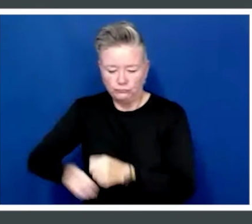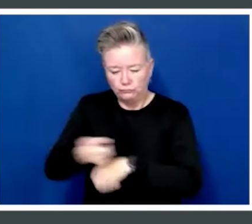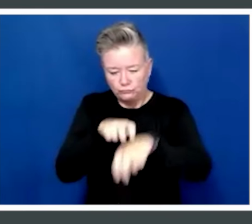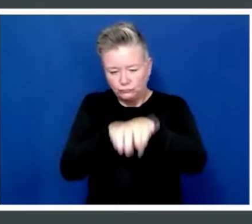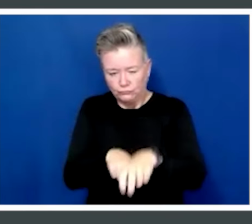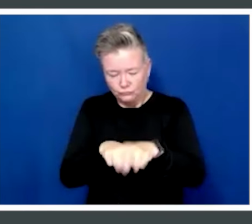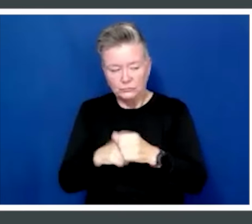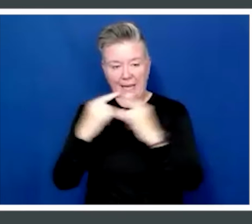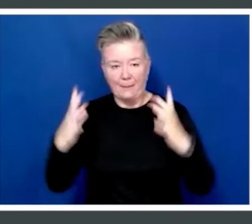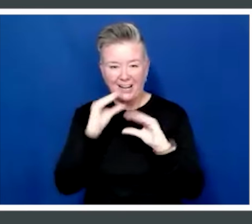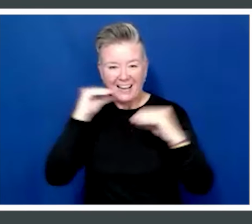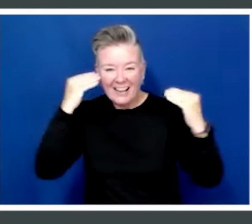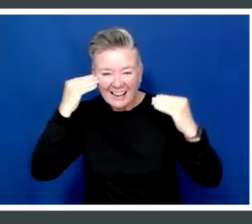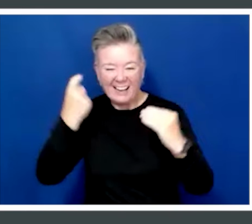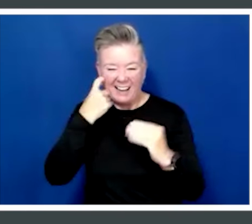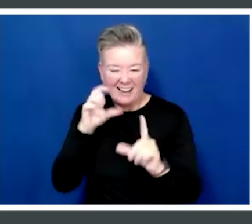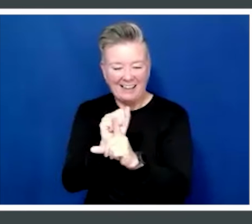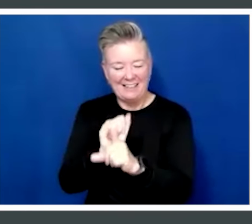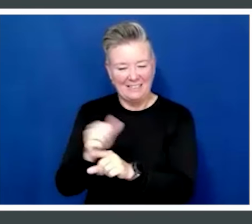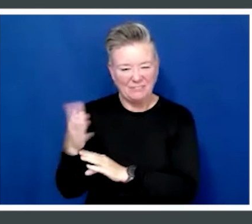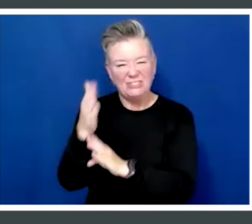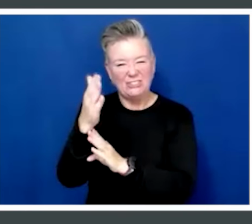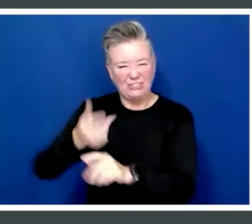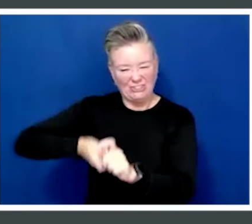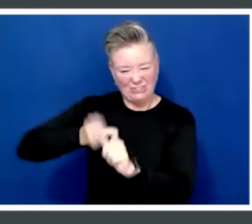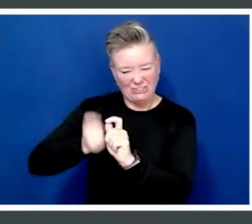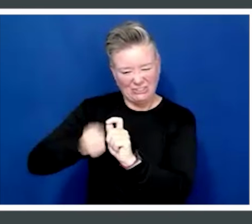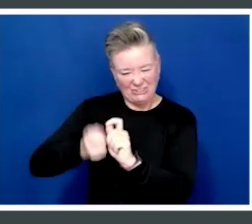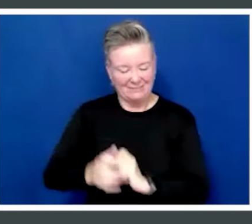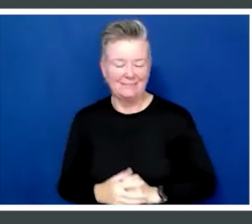A camper smiles while holding a small fish he has caught.